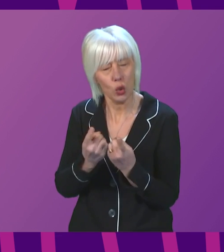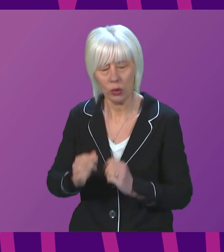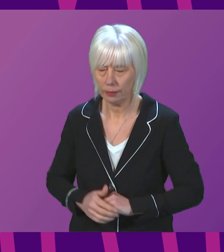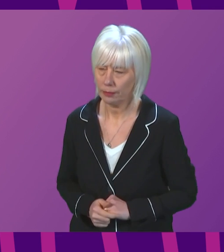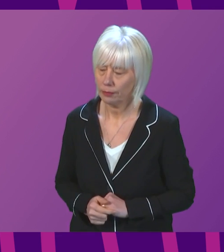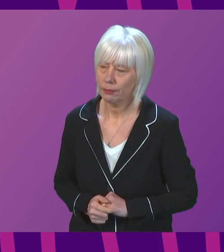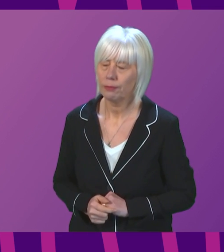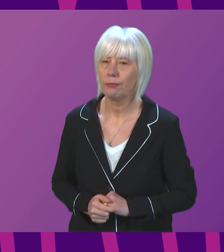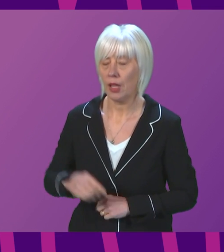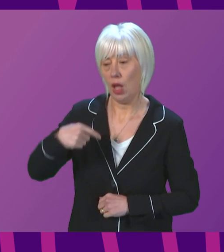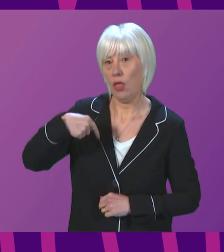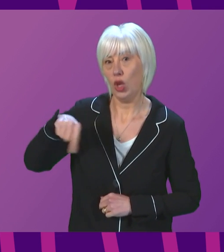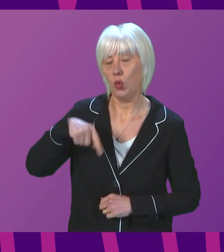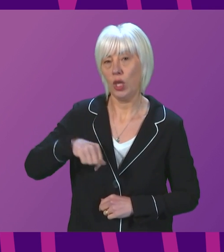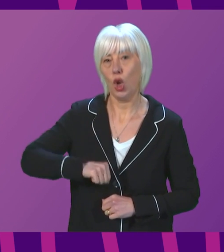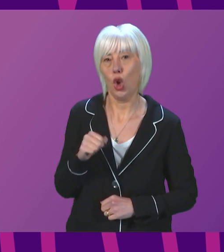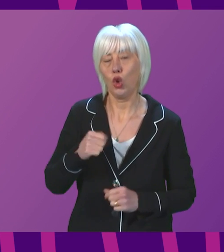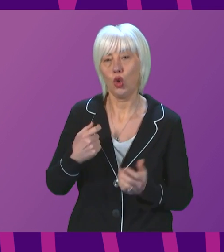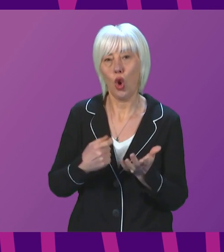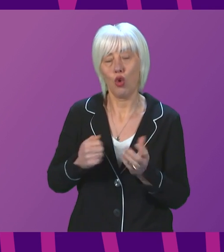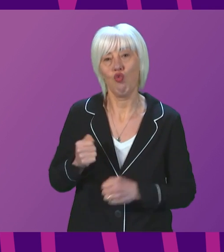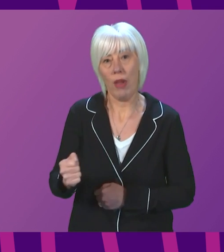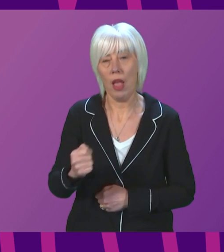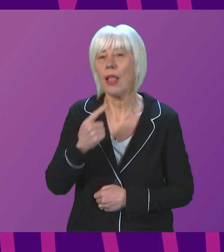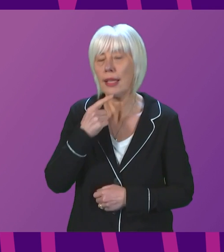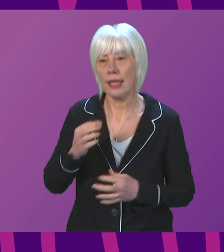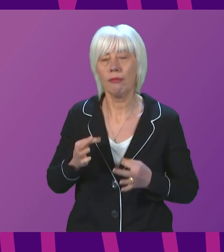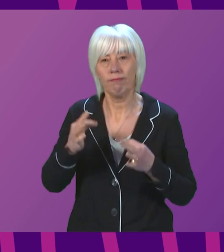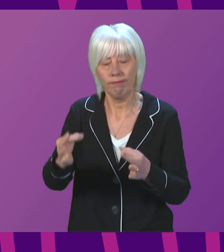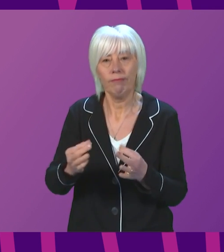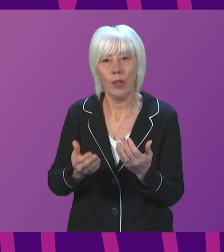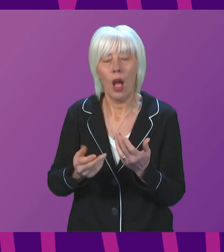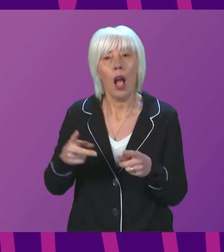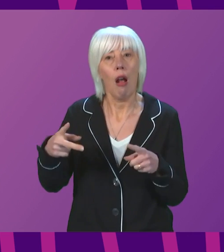Earlier this week, ScotRail confirmed that it is going ahead with planned cuts to 250